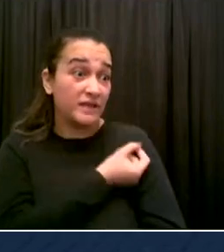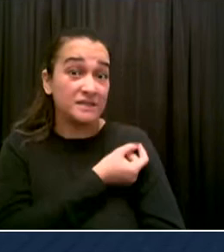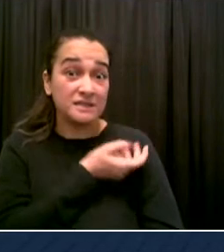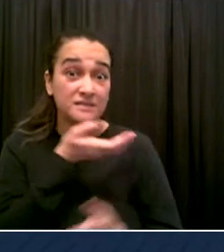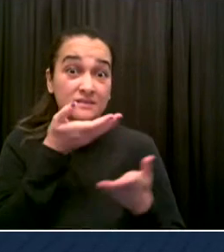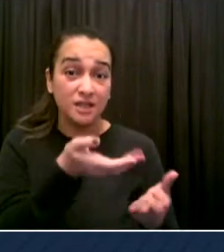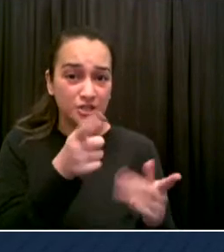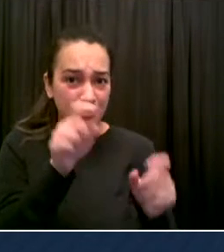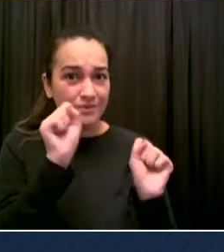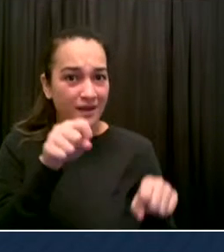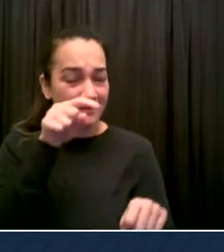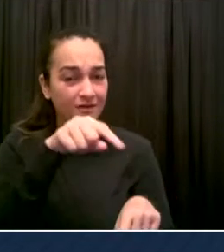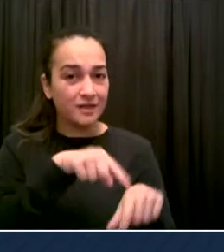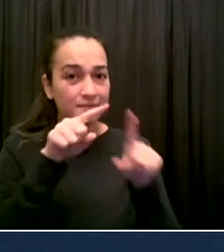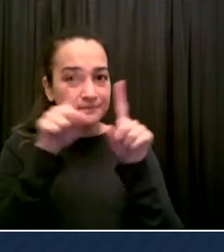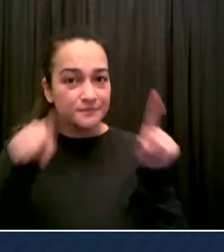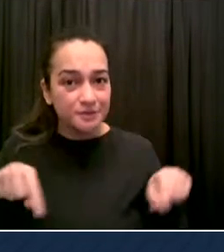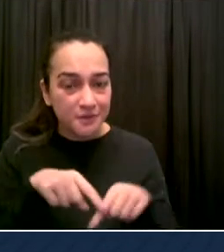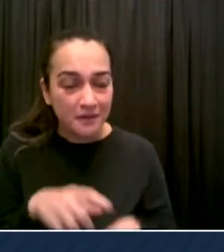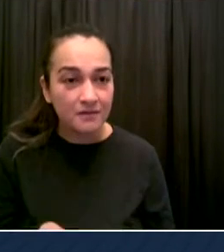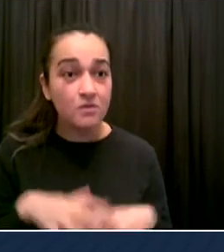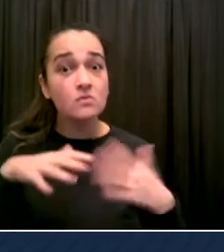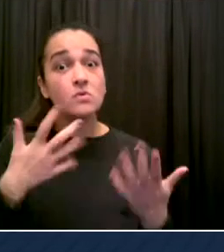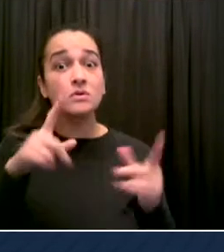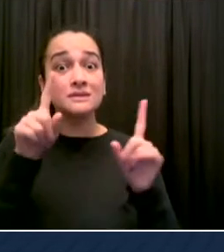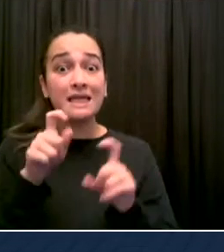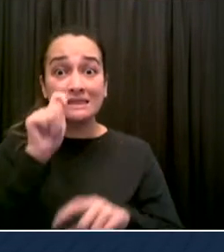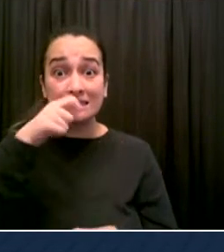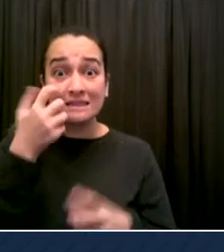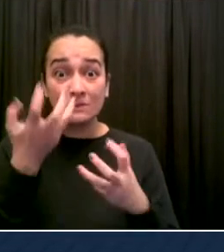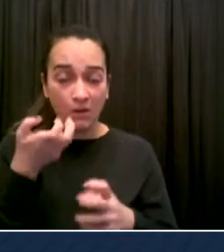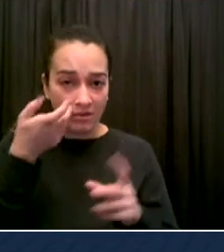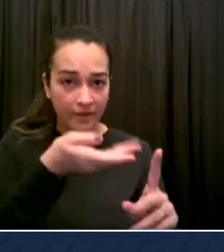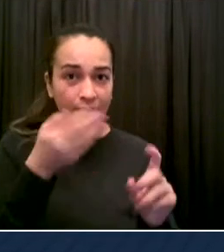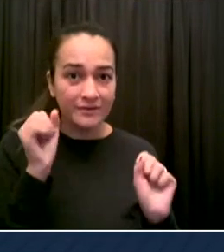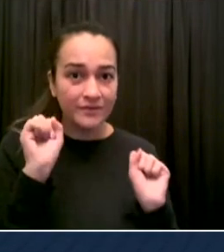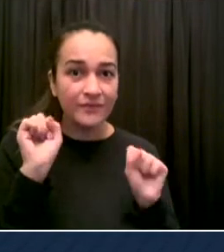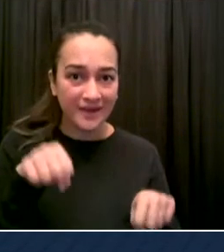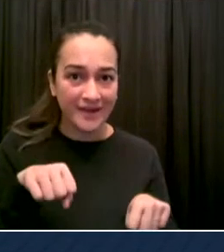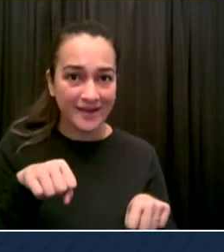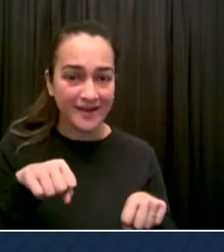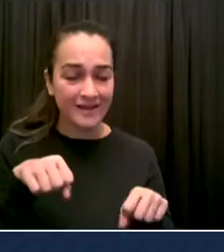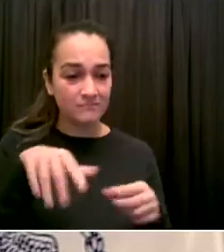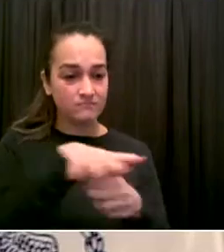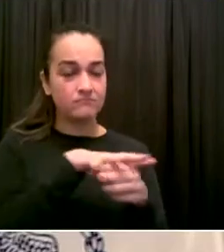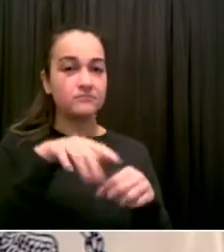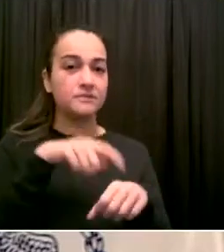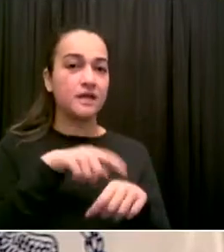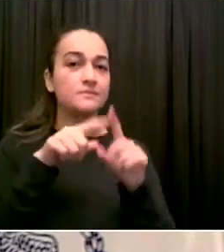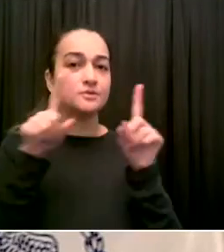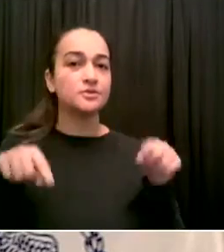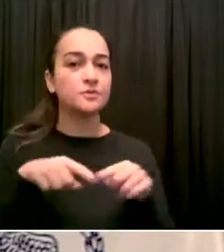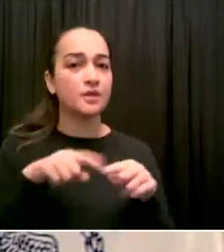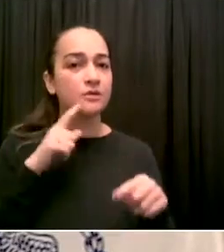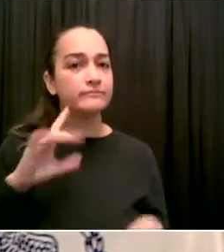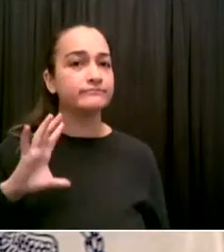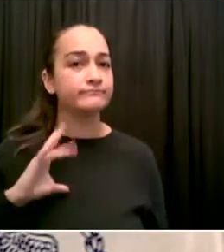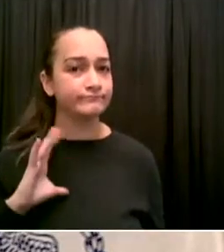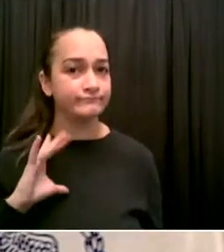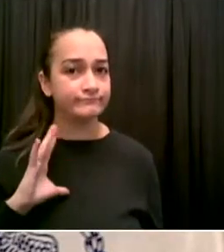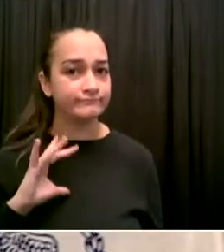HAVE BEEN DONE. IT'S BEEN AN